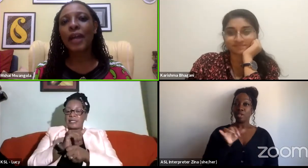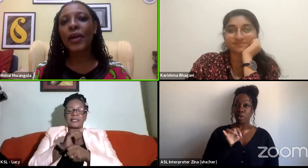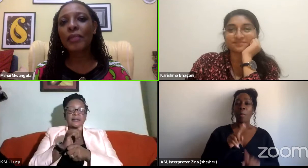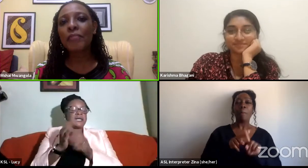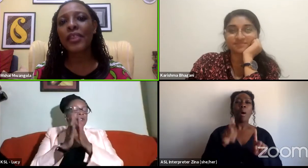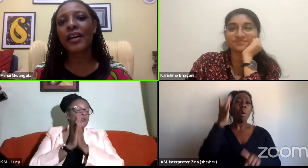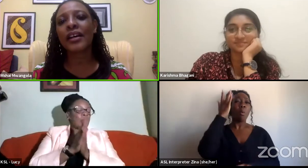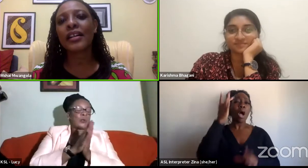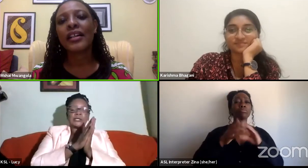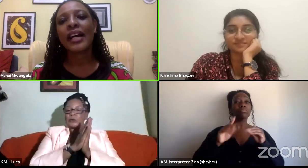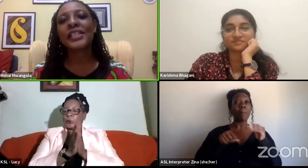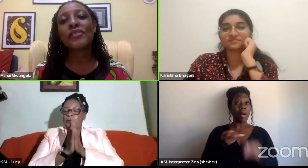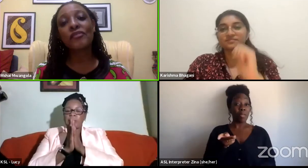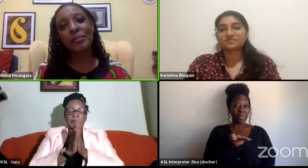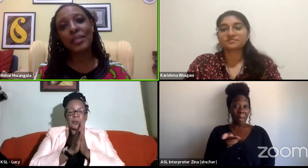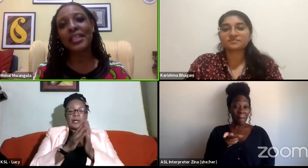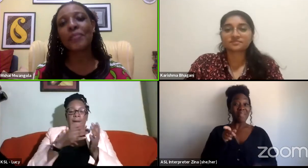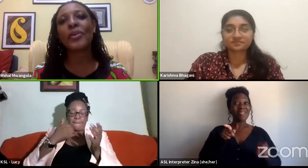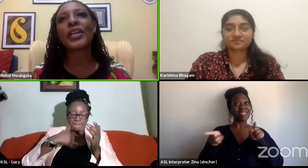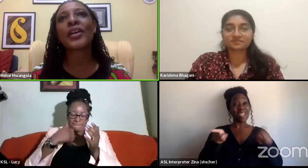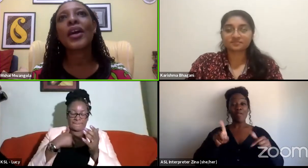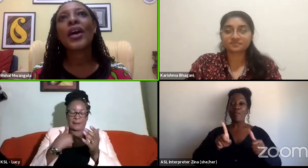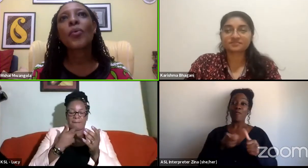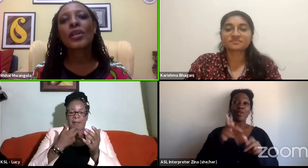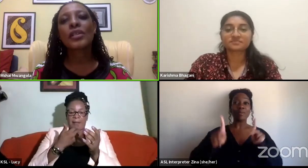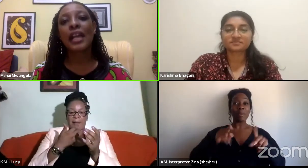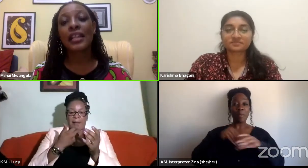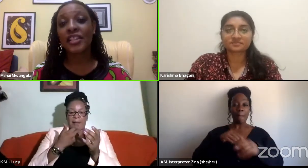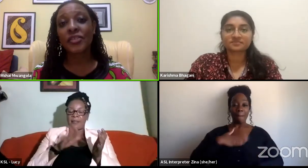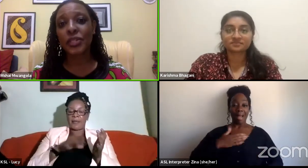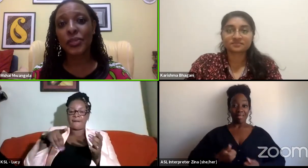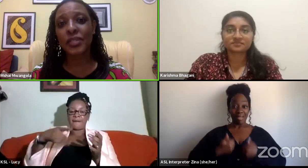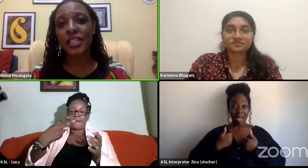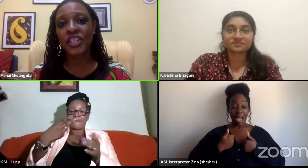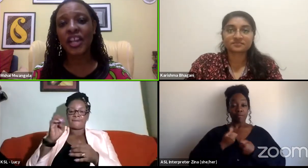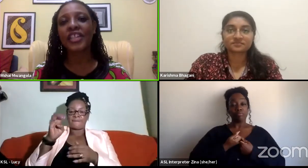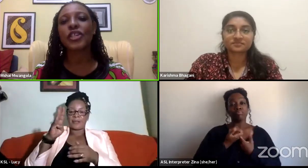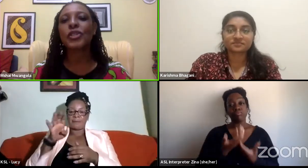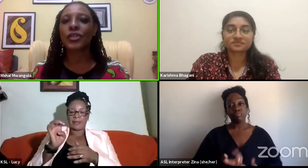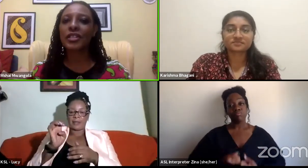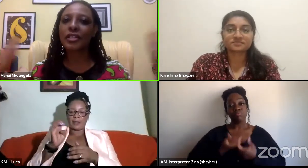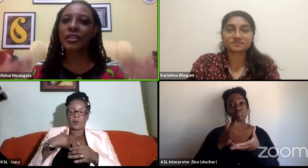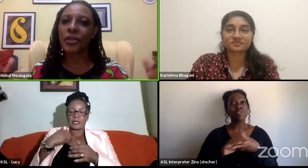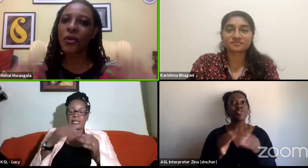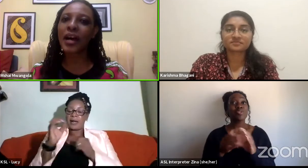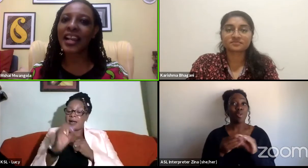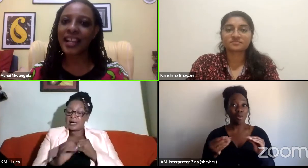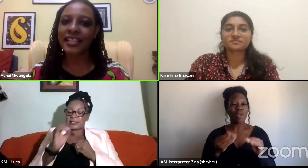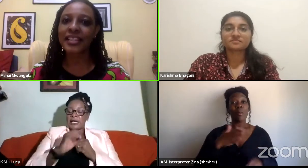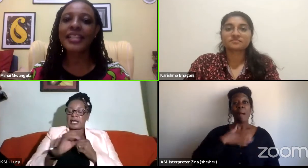My godmother, auntie Phoebe Kimonge was a nursery school teacher and she taught lower classes.